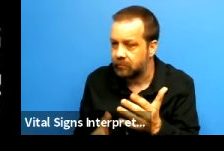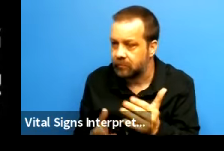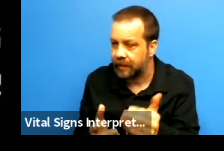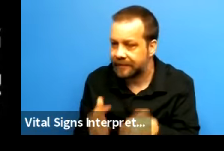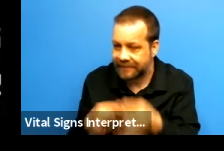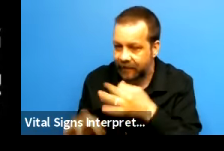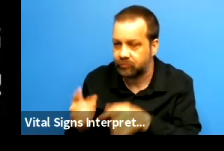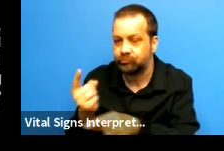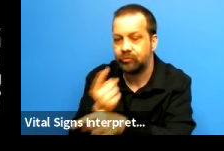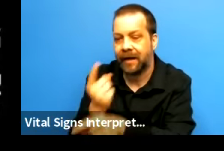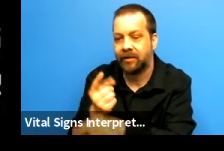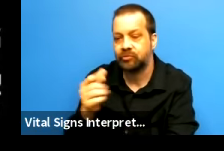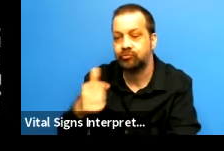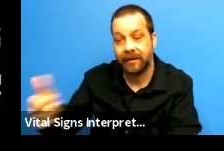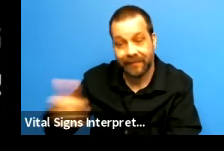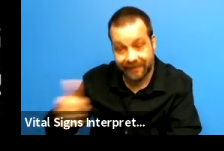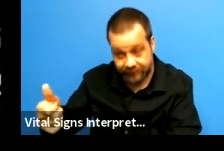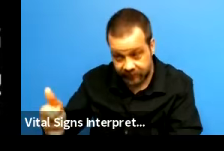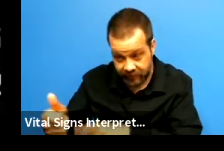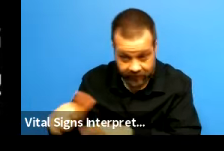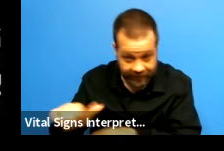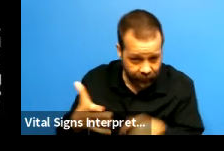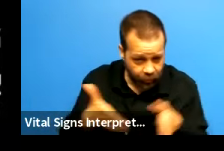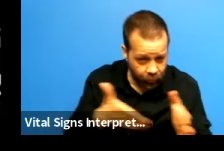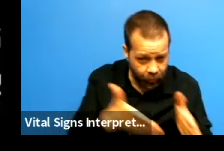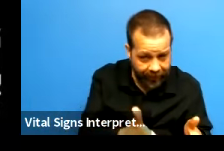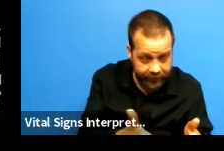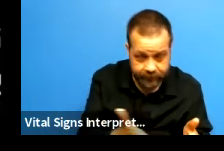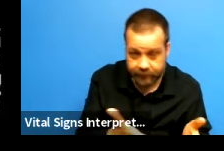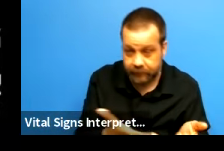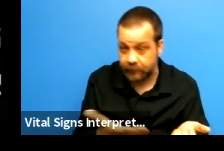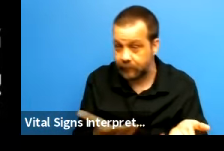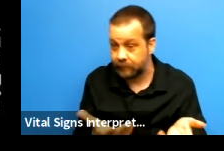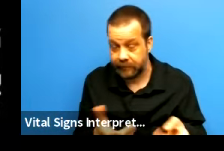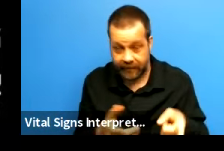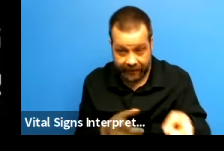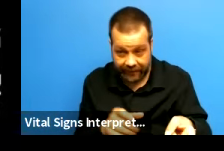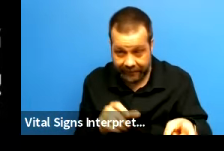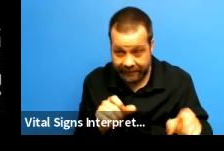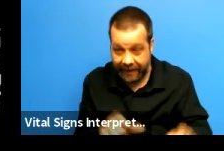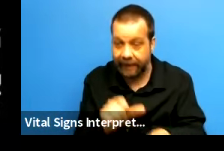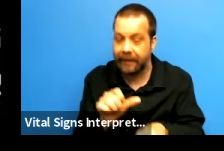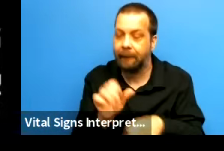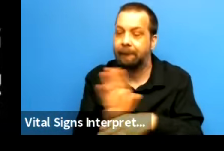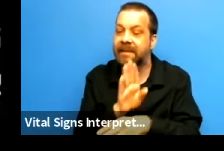Is there another way the person can get to work? Can the employer work it out with the employee